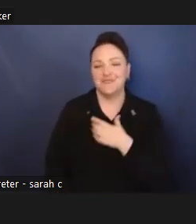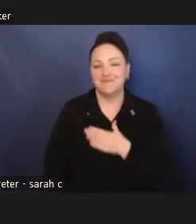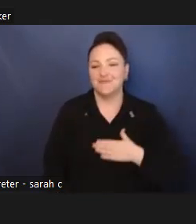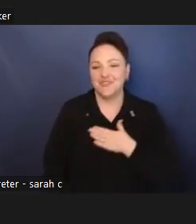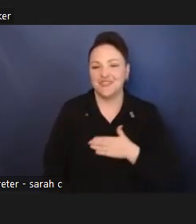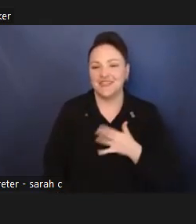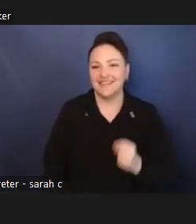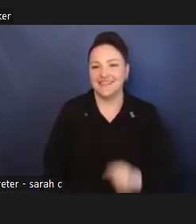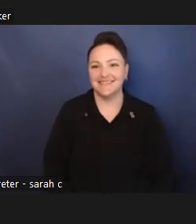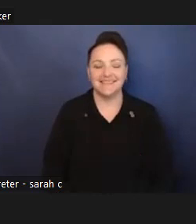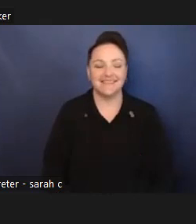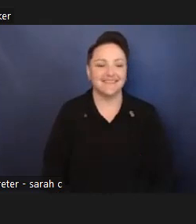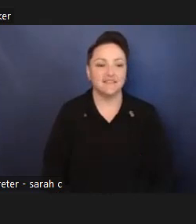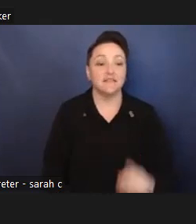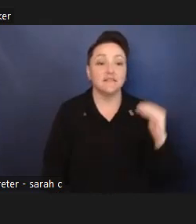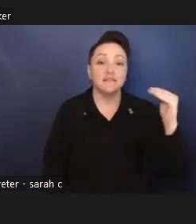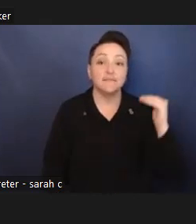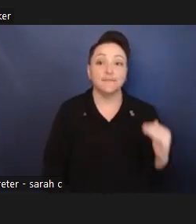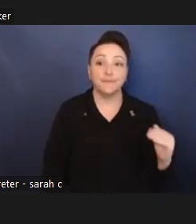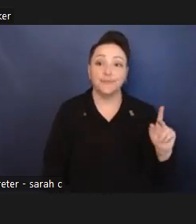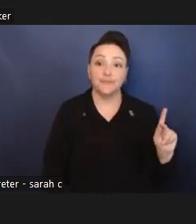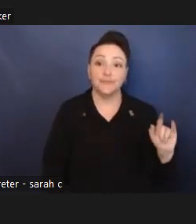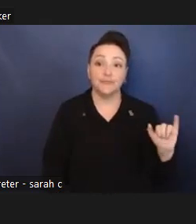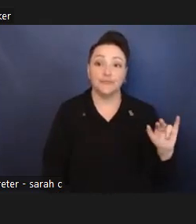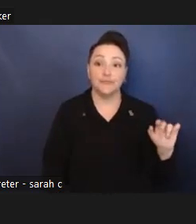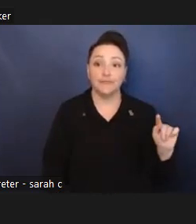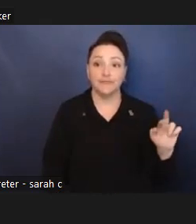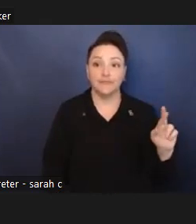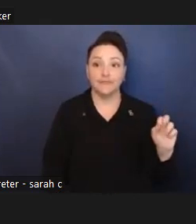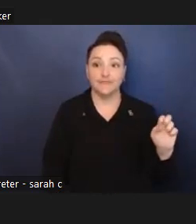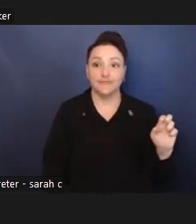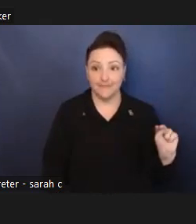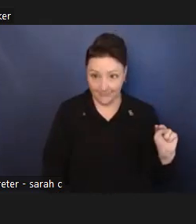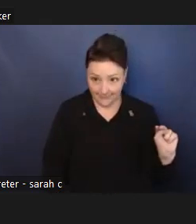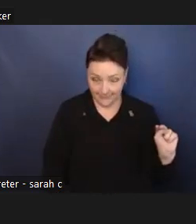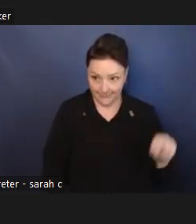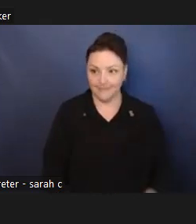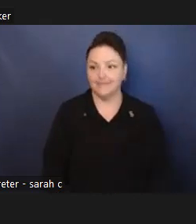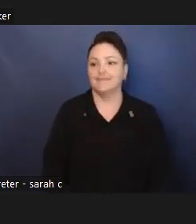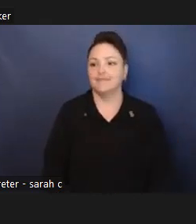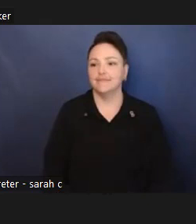Kirstin? Good to see you and you are here to talk about the survivor investment partnership.